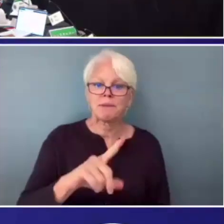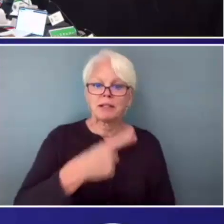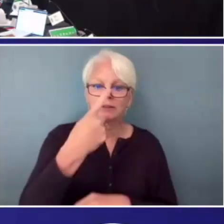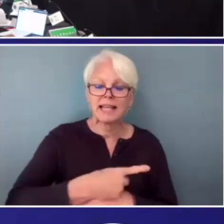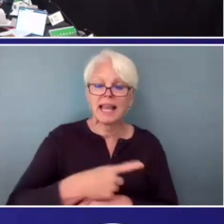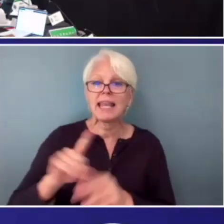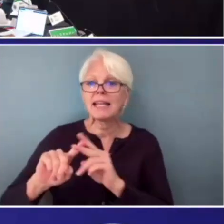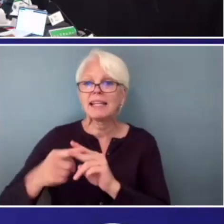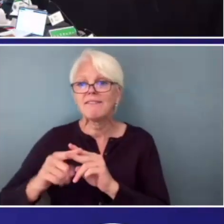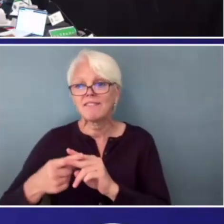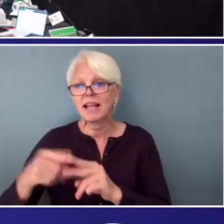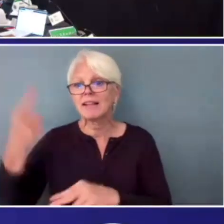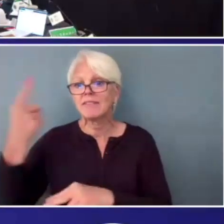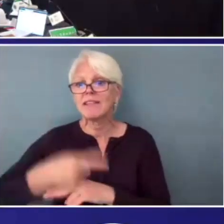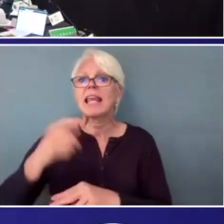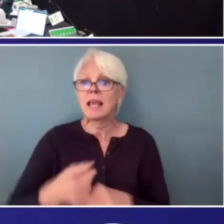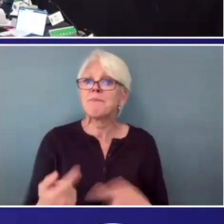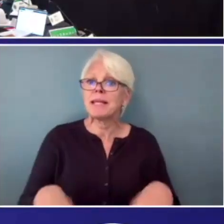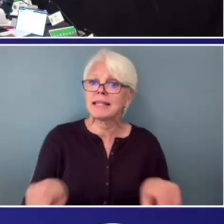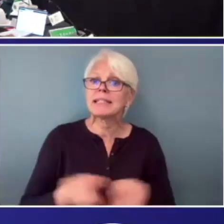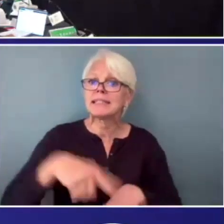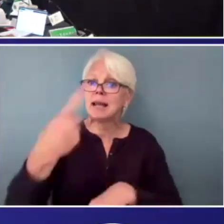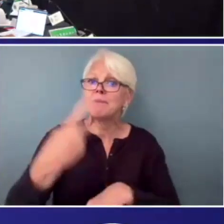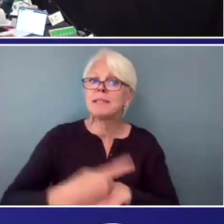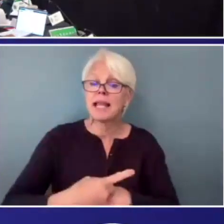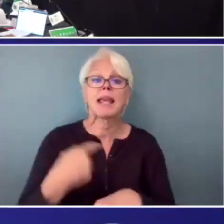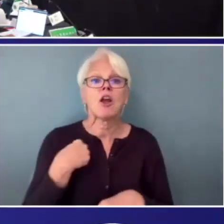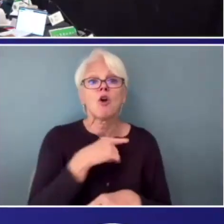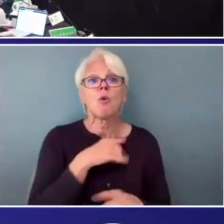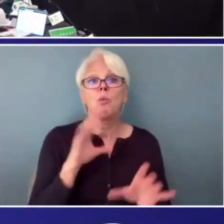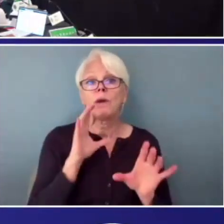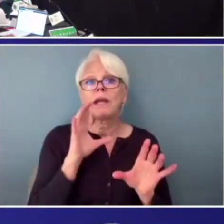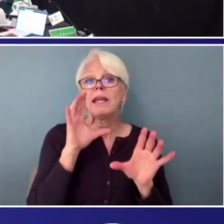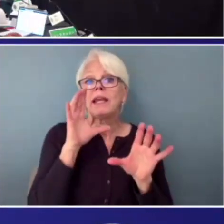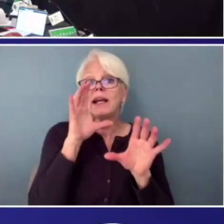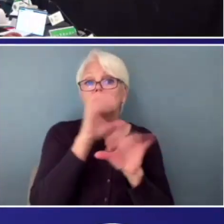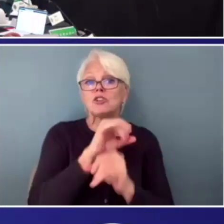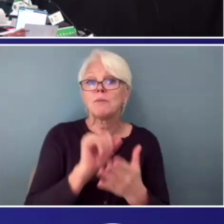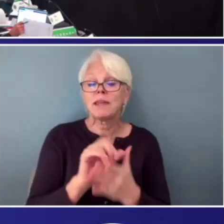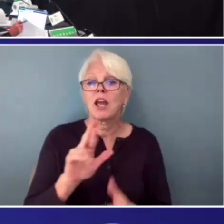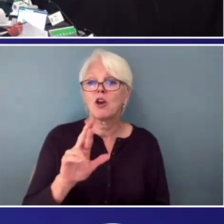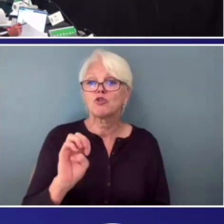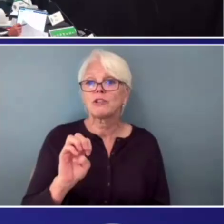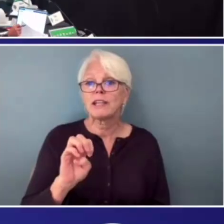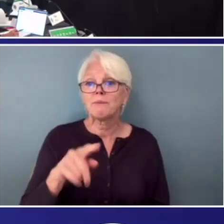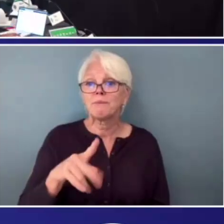date. So we were under the assumption that the repeal date was one day prior to the